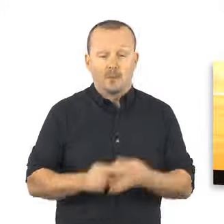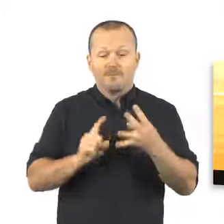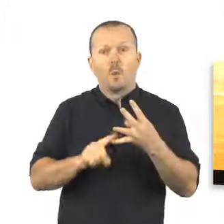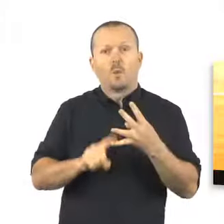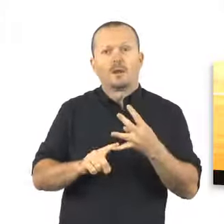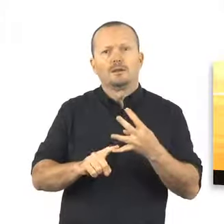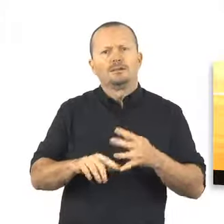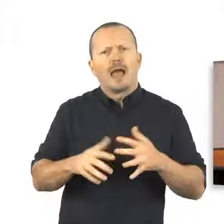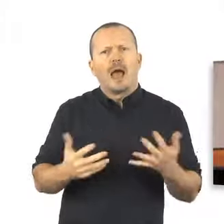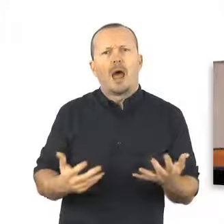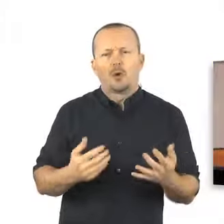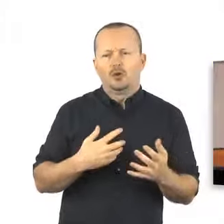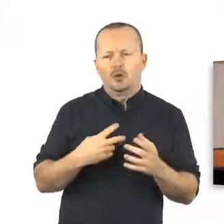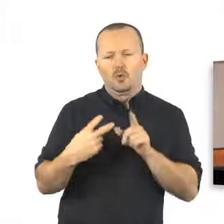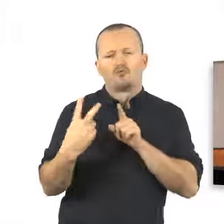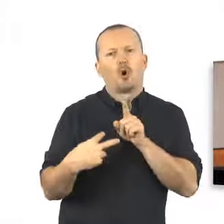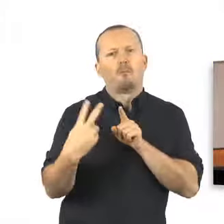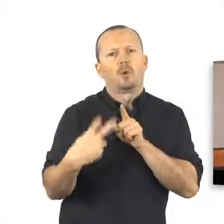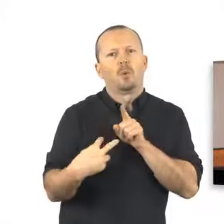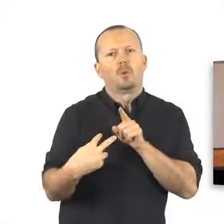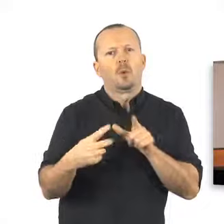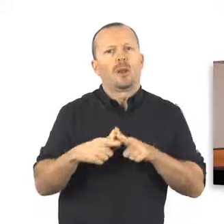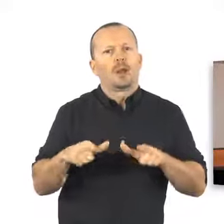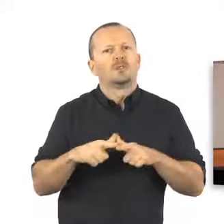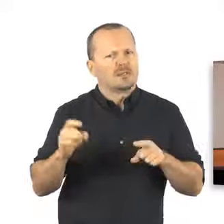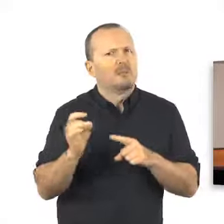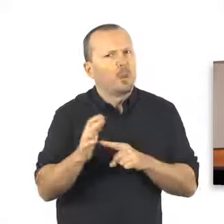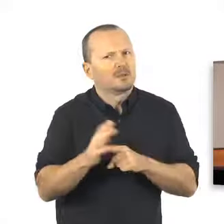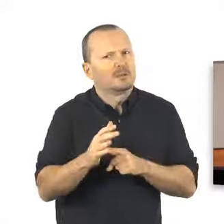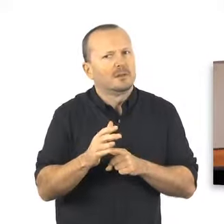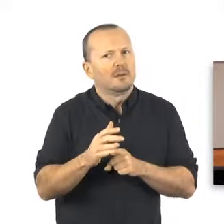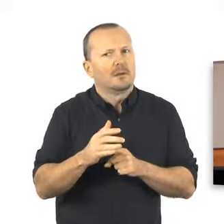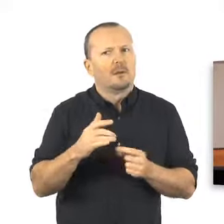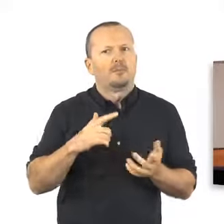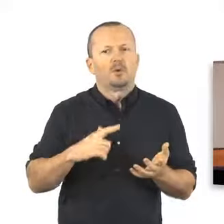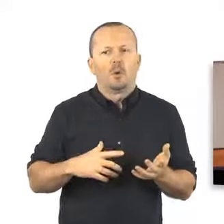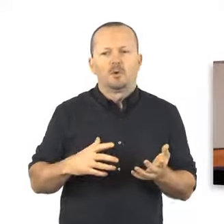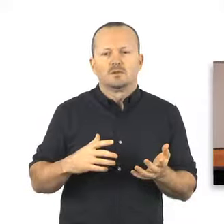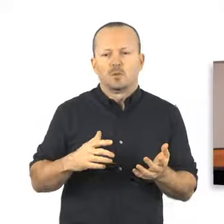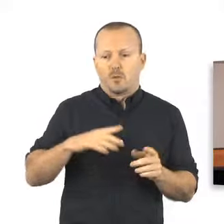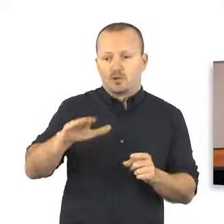The fourth component is how do you model the language? And so modeling is really important